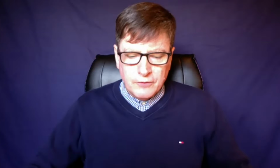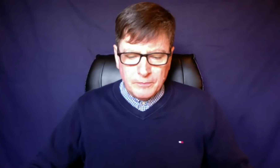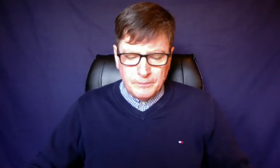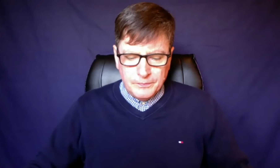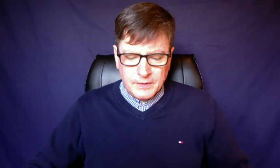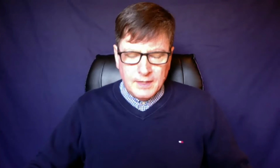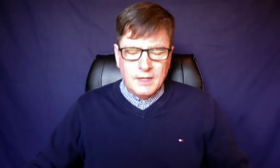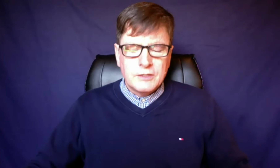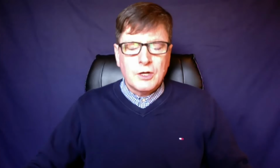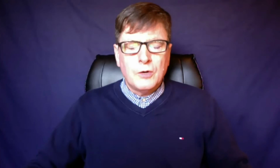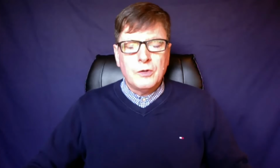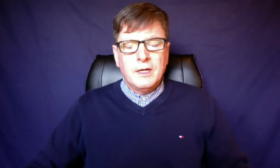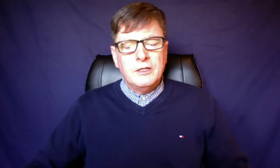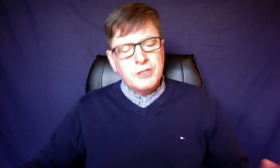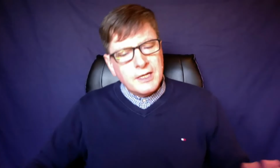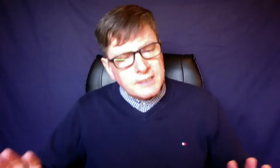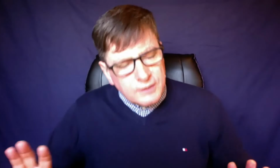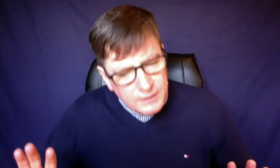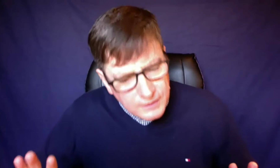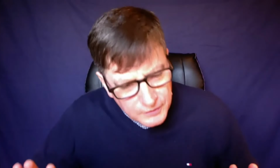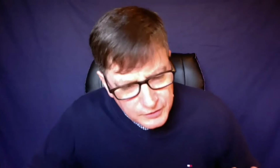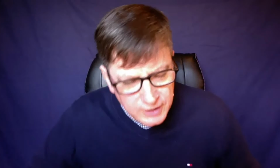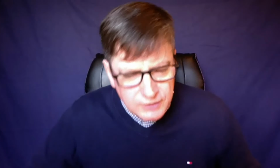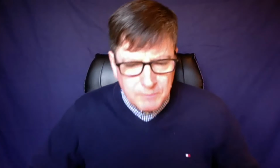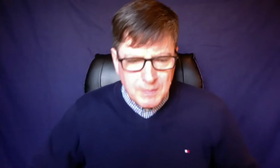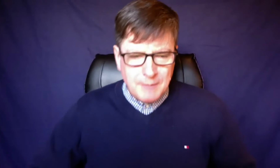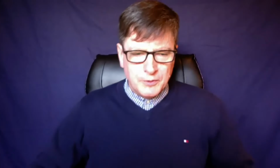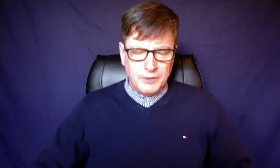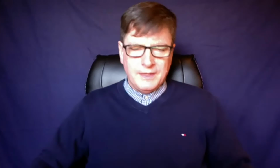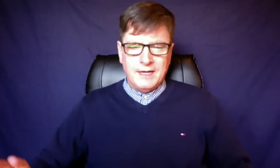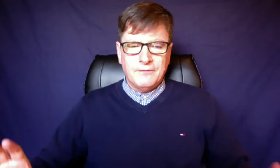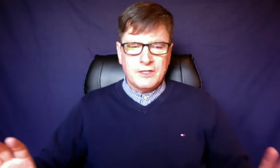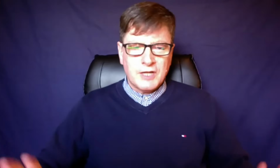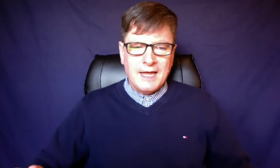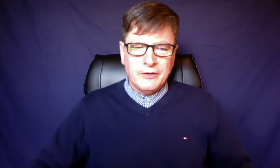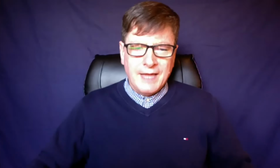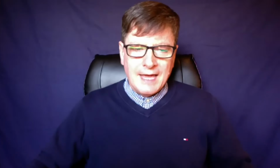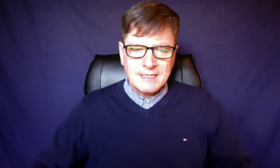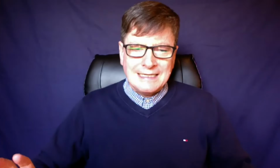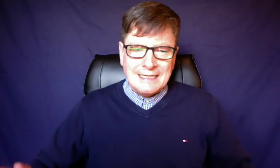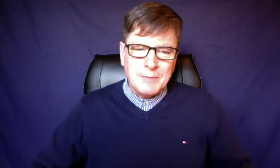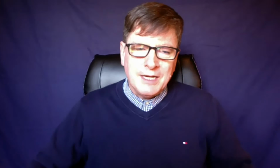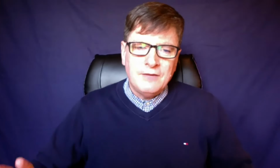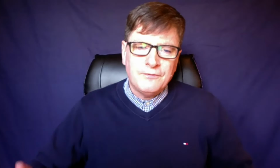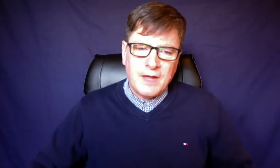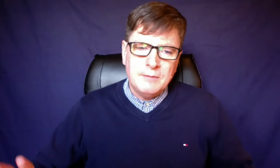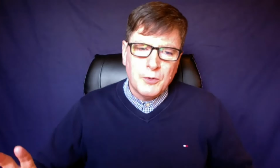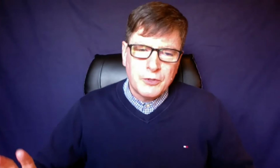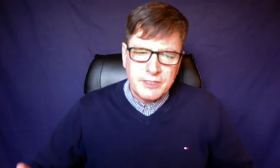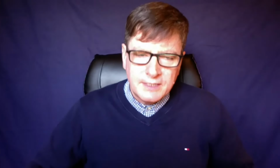hands don't do the same thing. And then finally Emily's conundrum